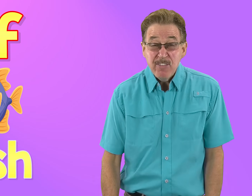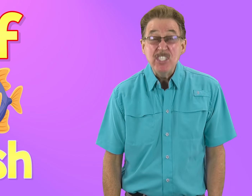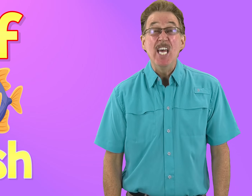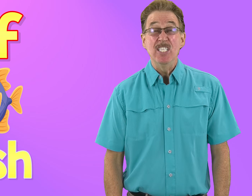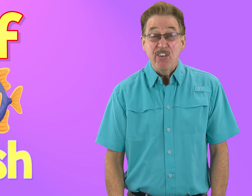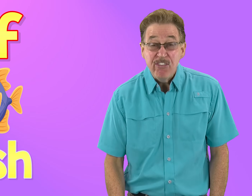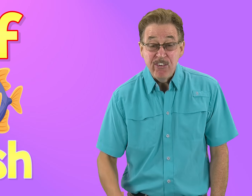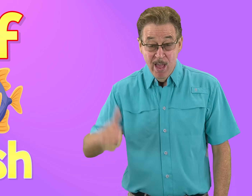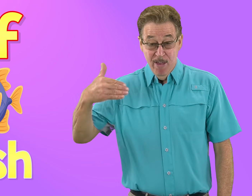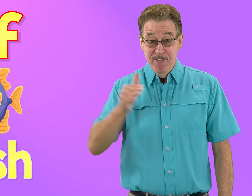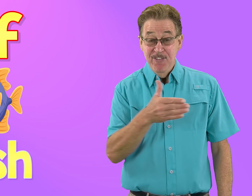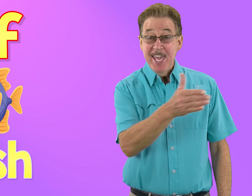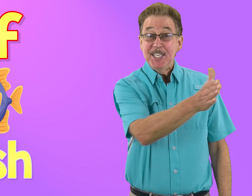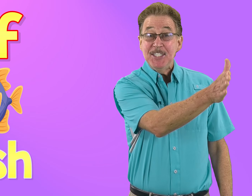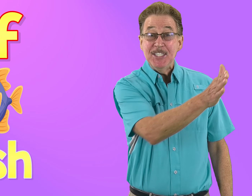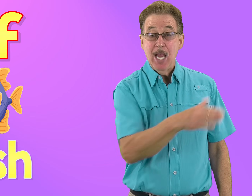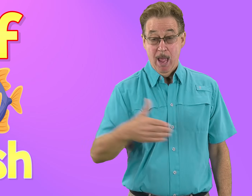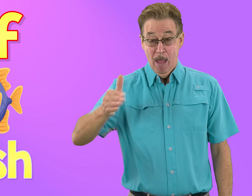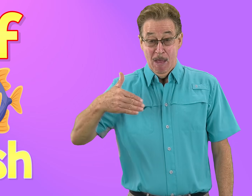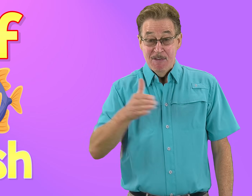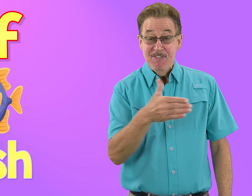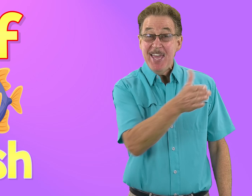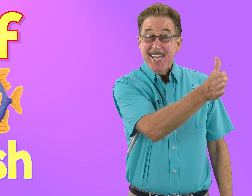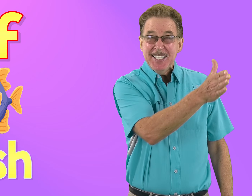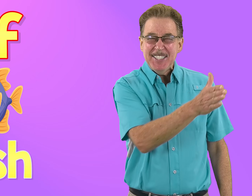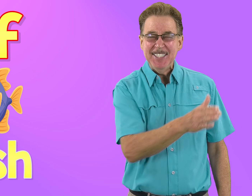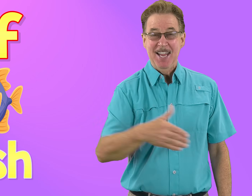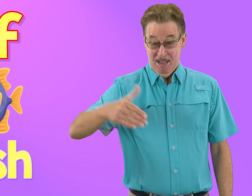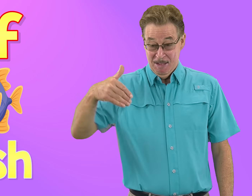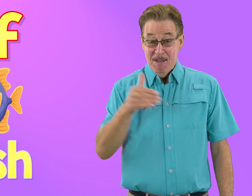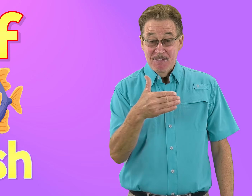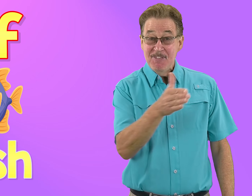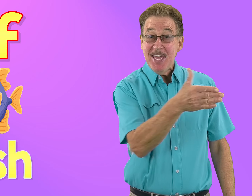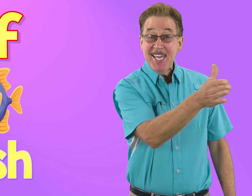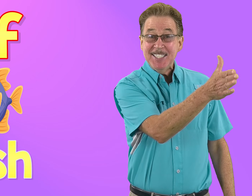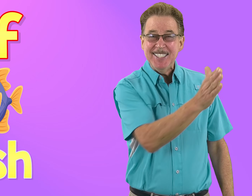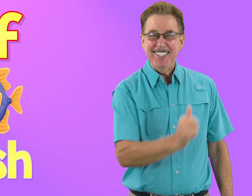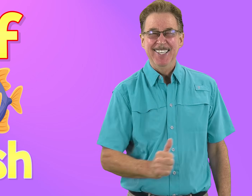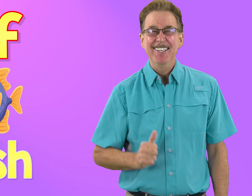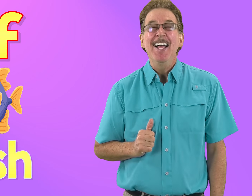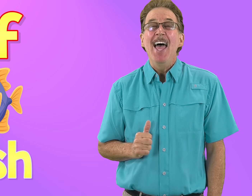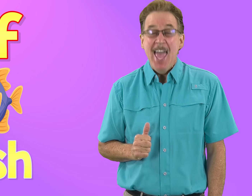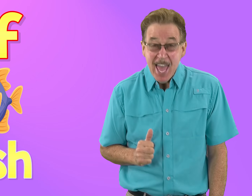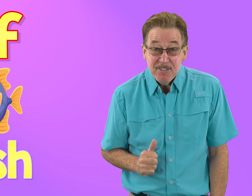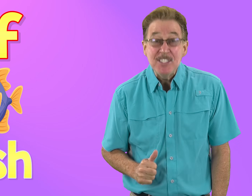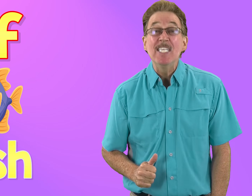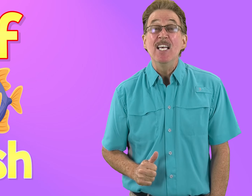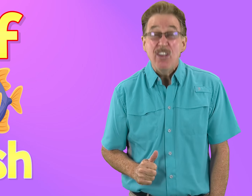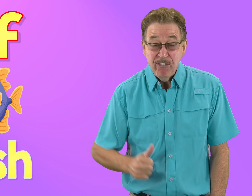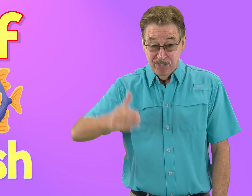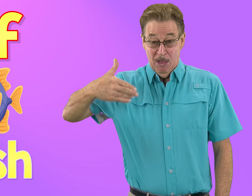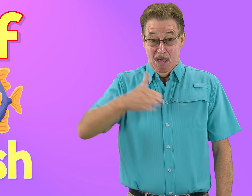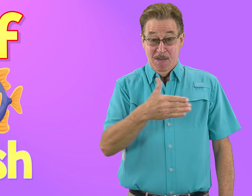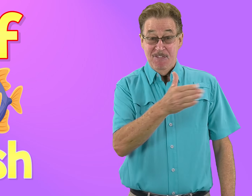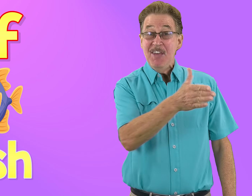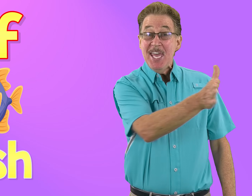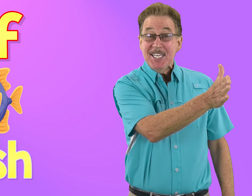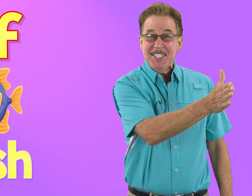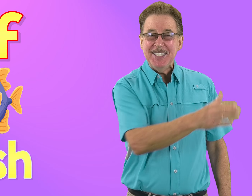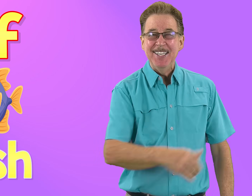F f says /f/ fish, fish, fish F f says /f/ fish